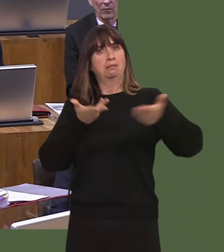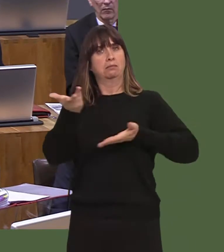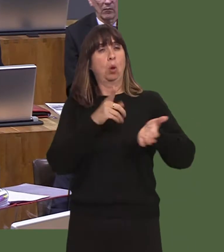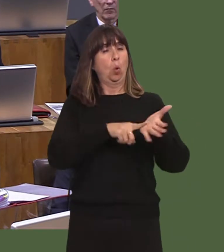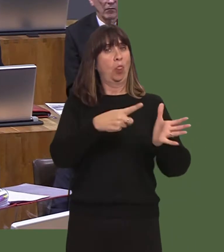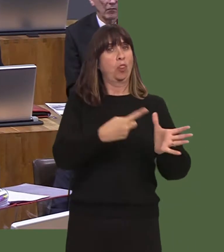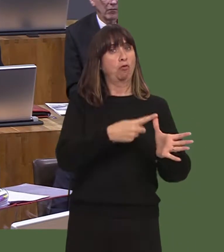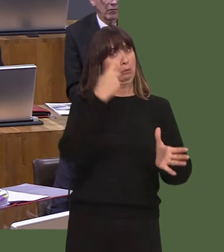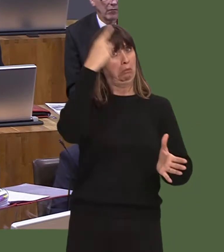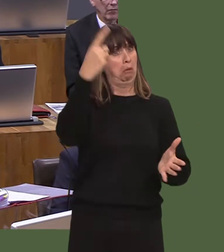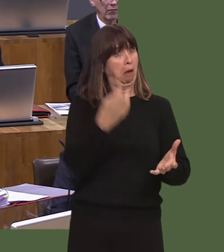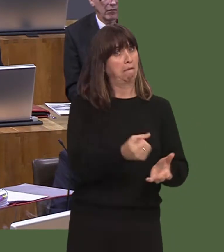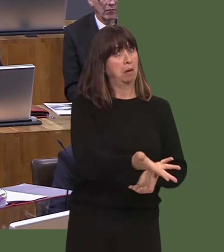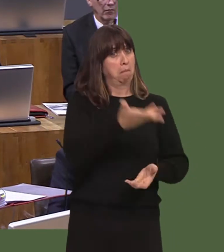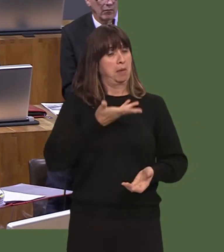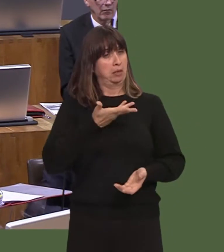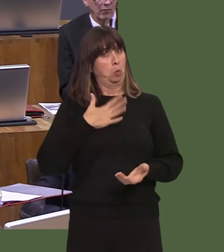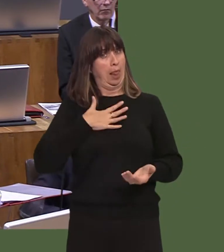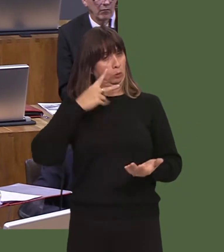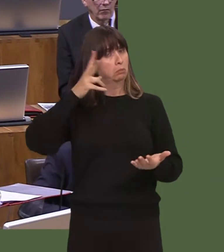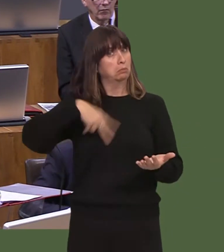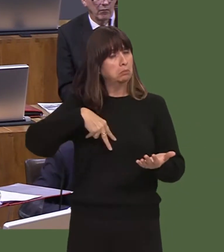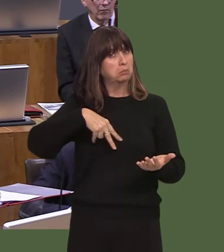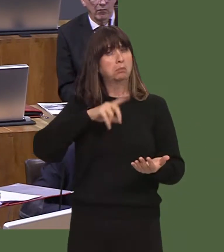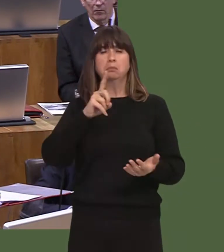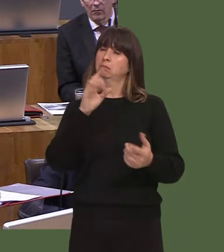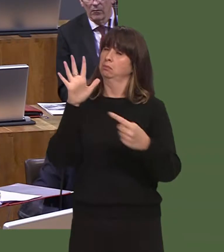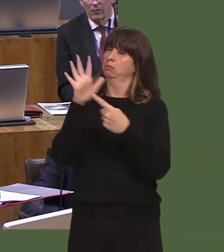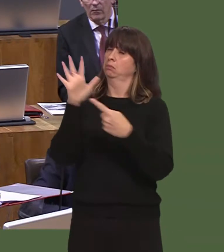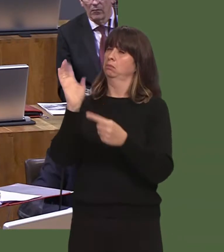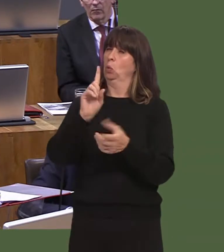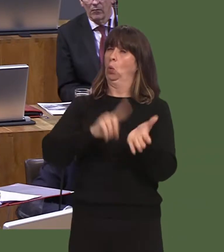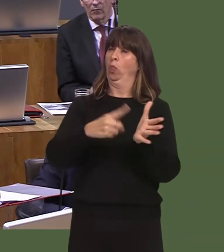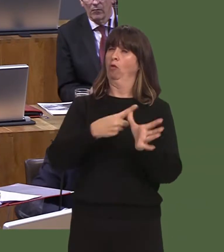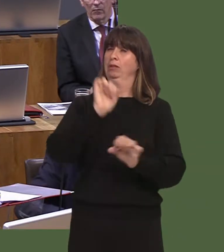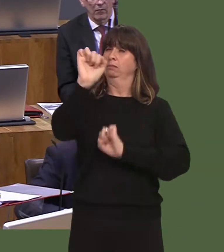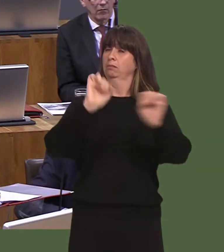authorities. But one thing I would say is that it's all-important to ensure that local authorities collaborate